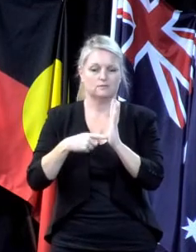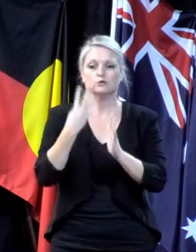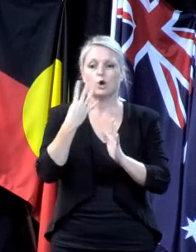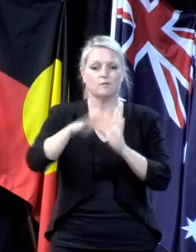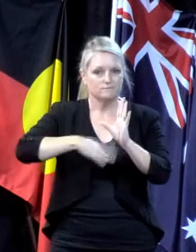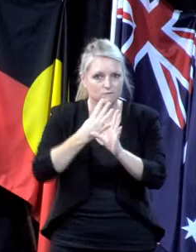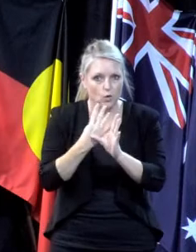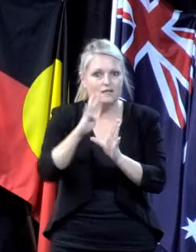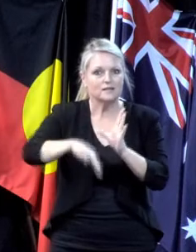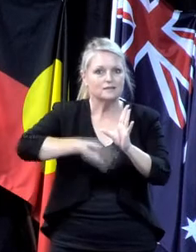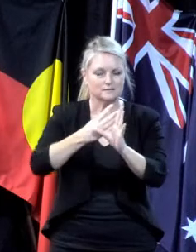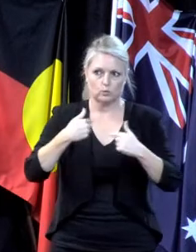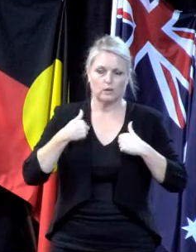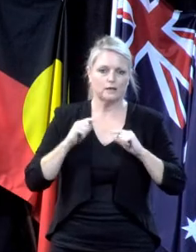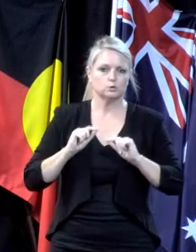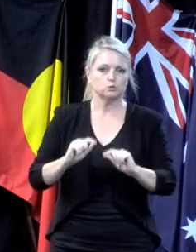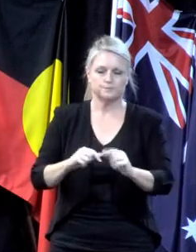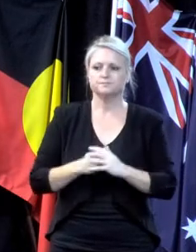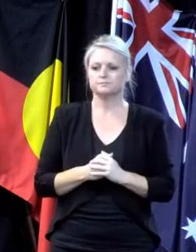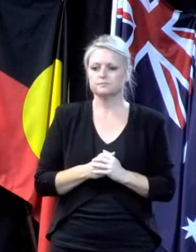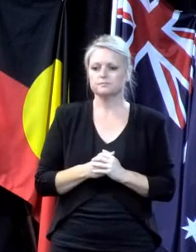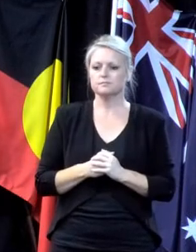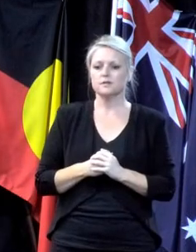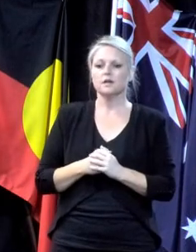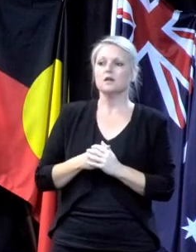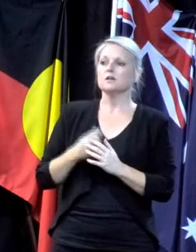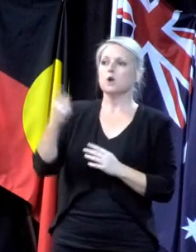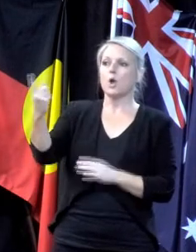the school is assessed against the nine domains within the school improvement